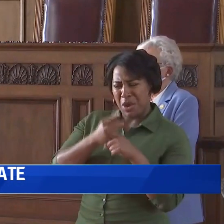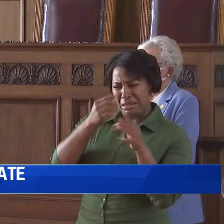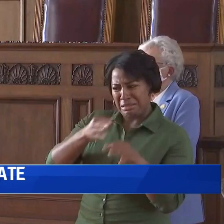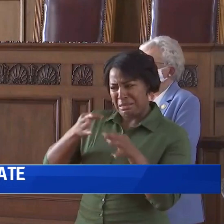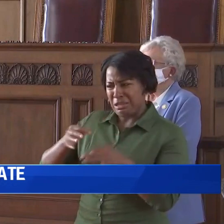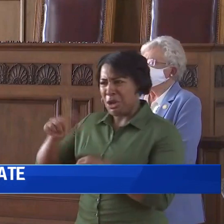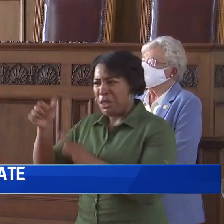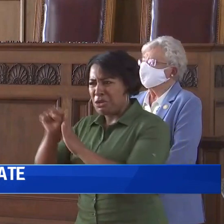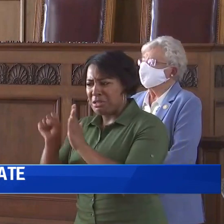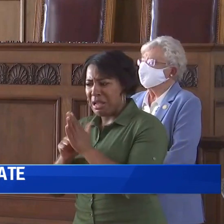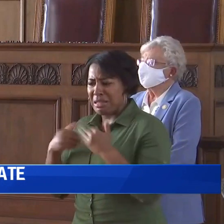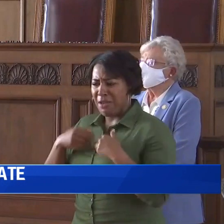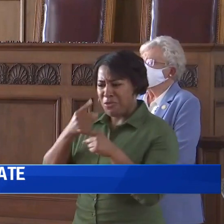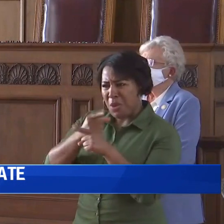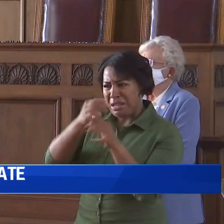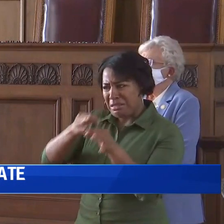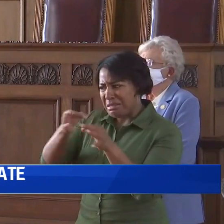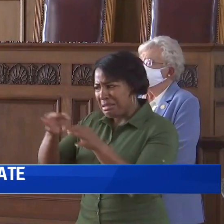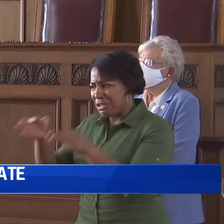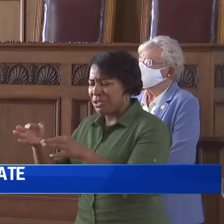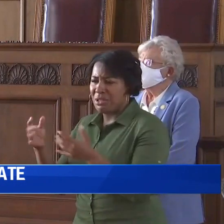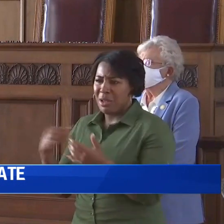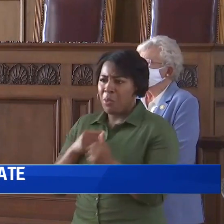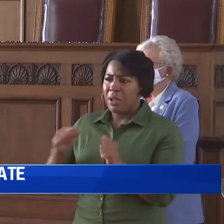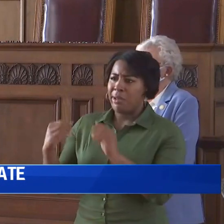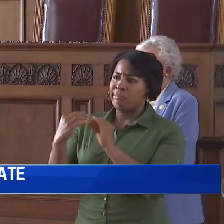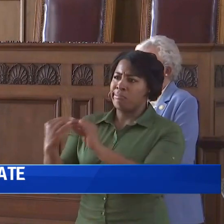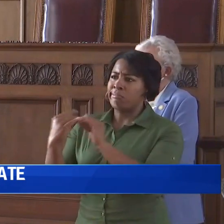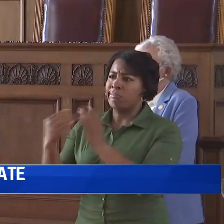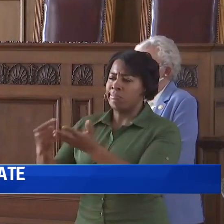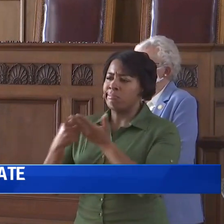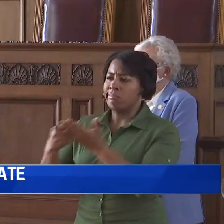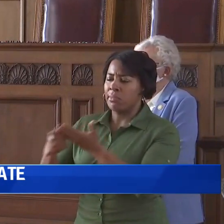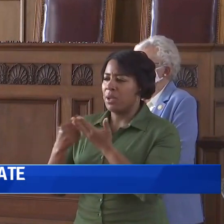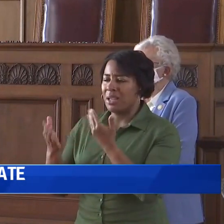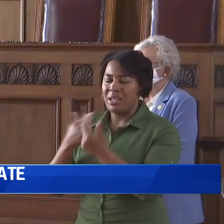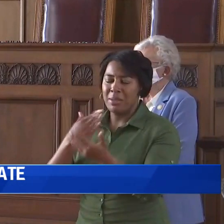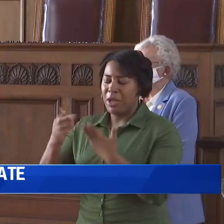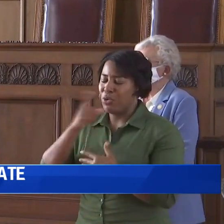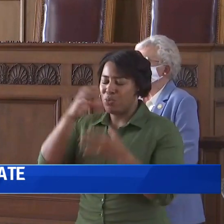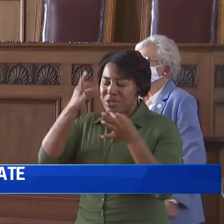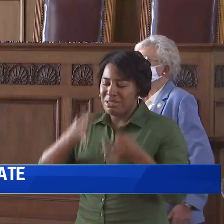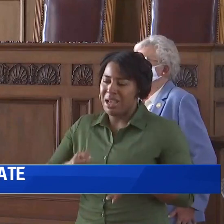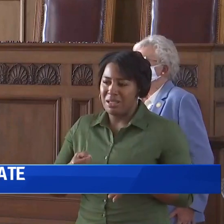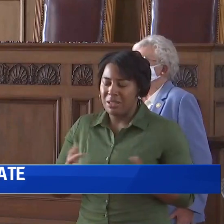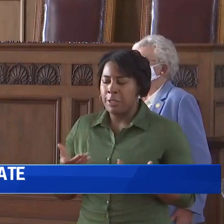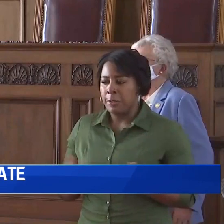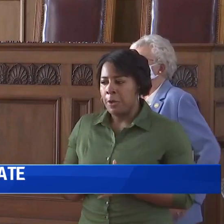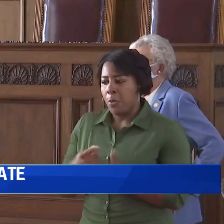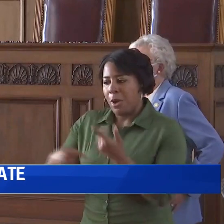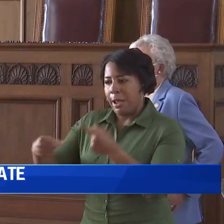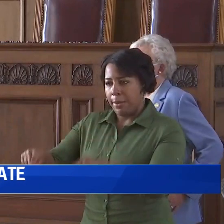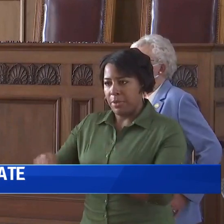JULY 31ST NOW EXPIRE ON ORDER WILL AGAIN THIS SICK. HOME WHEN AND STAYING FREQUENTLY WASHING HANDS WHEN IN PUBLIC, WEARING MASKS SIX FEET APART, MEANS STAYING FOLLOWED. THIS MUST BE GUIDELINES DISTANCING SOCIAL STRESS THAT